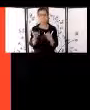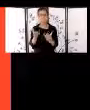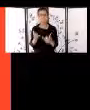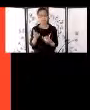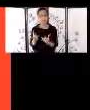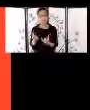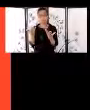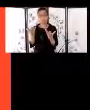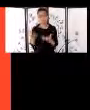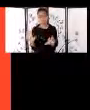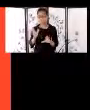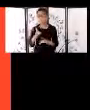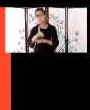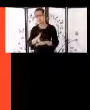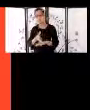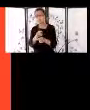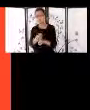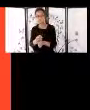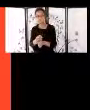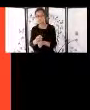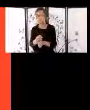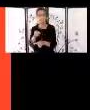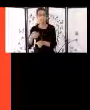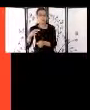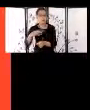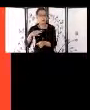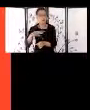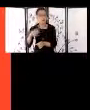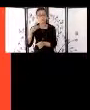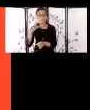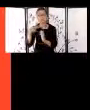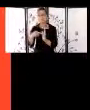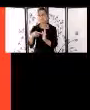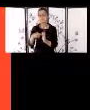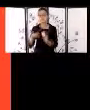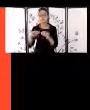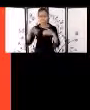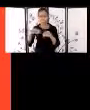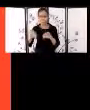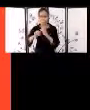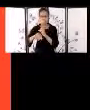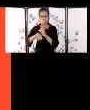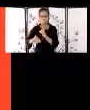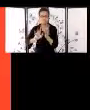phase which might include marketing, outreach, distribution, or other costs associated with